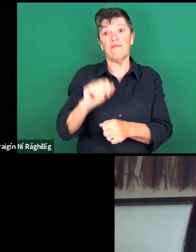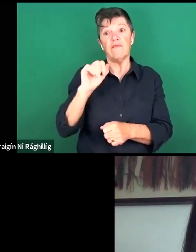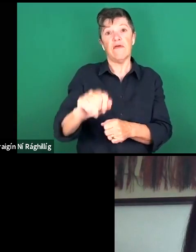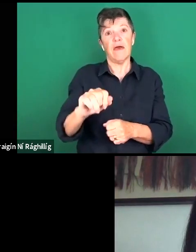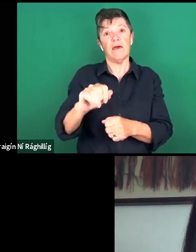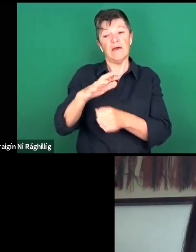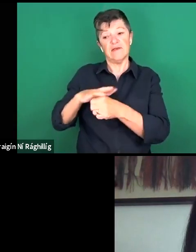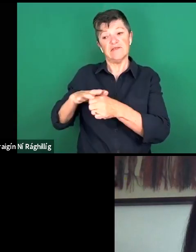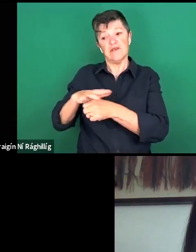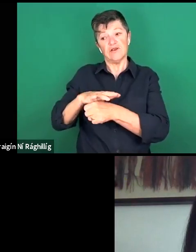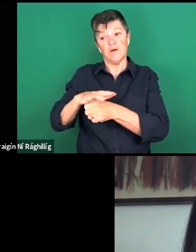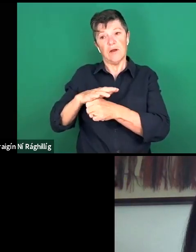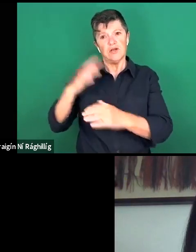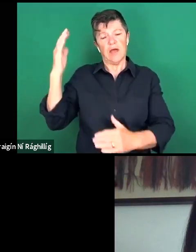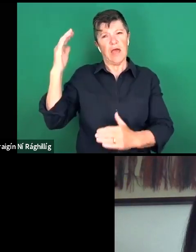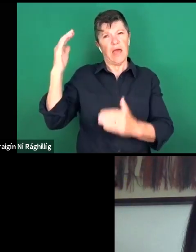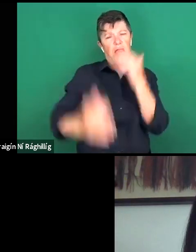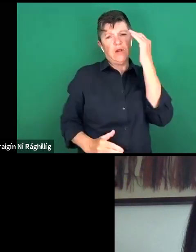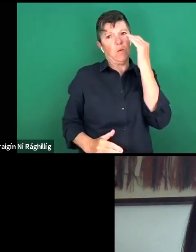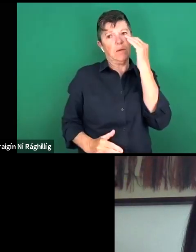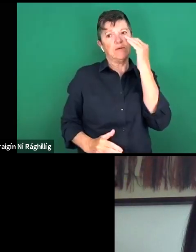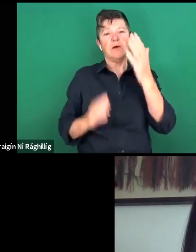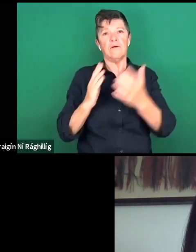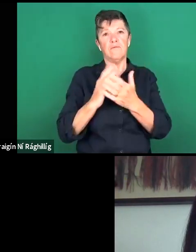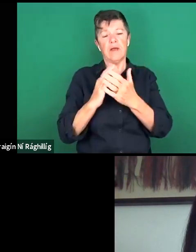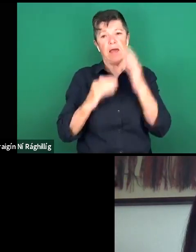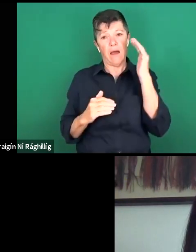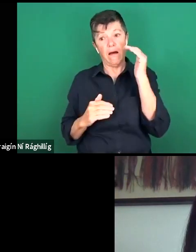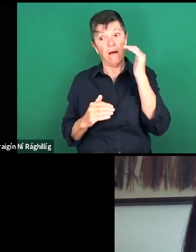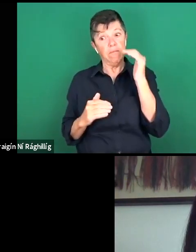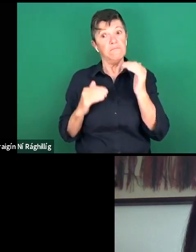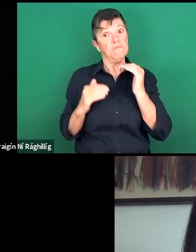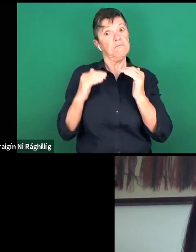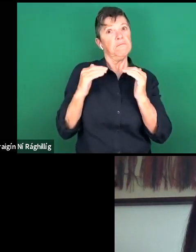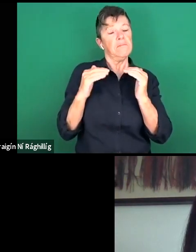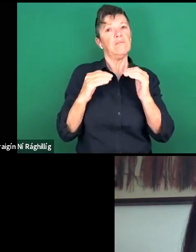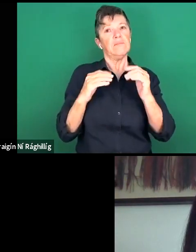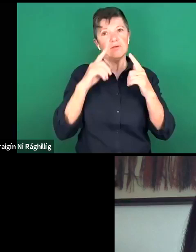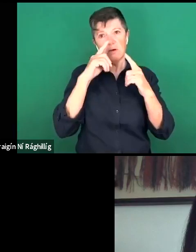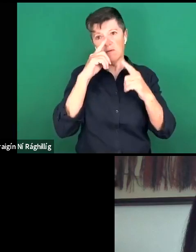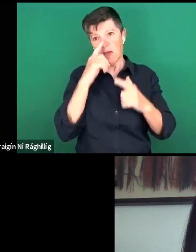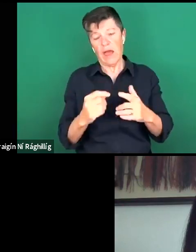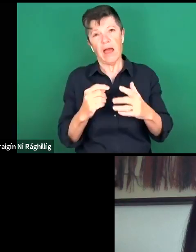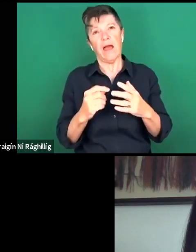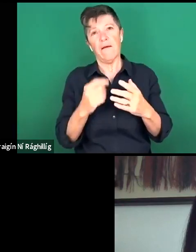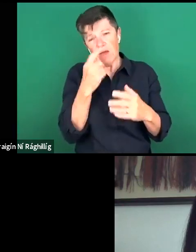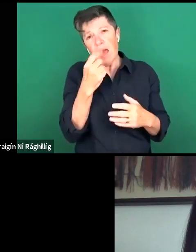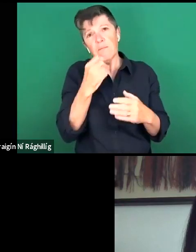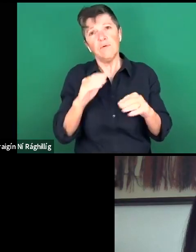Union or Russia to know what the relationship of the peripheries